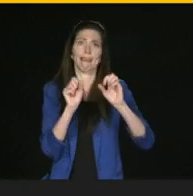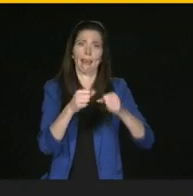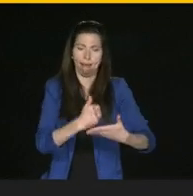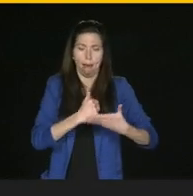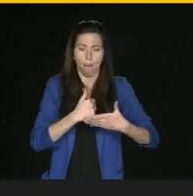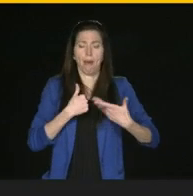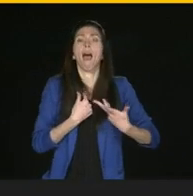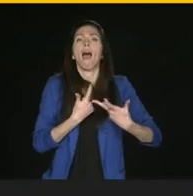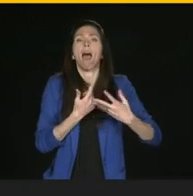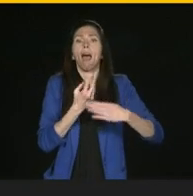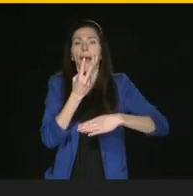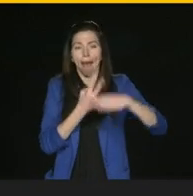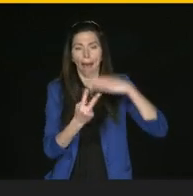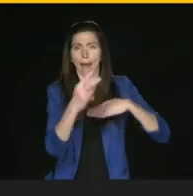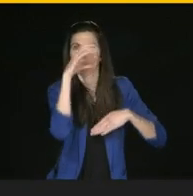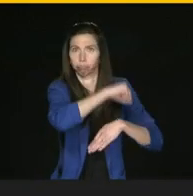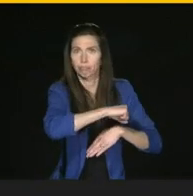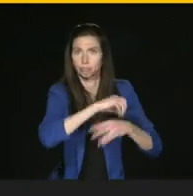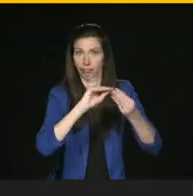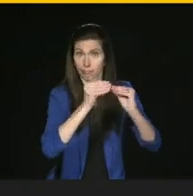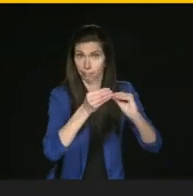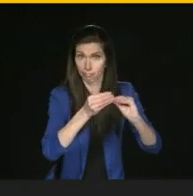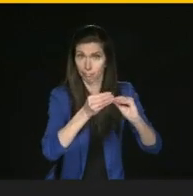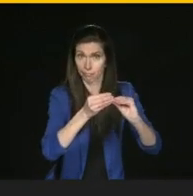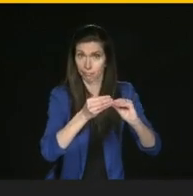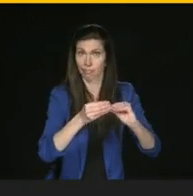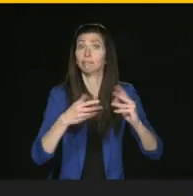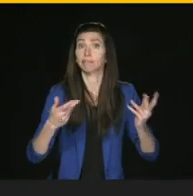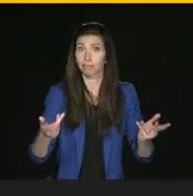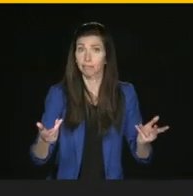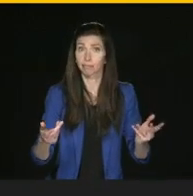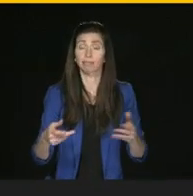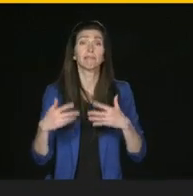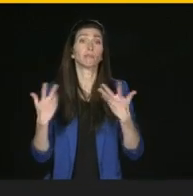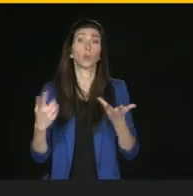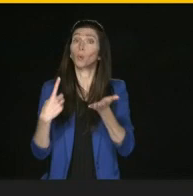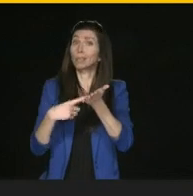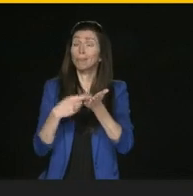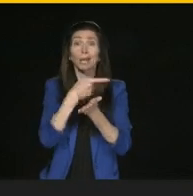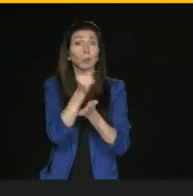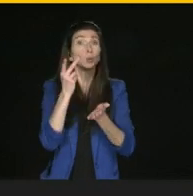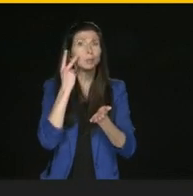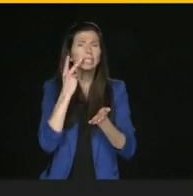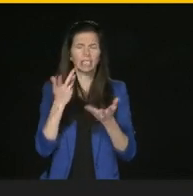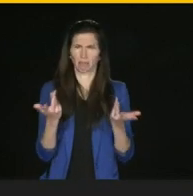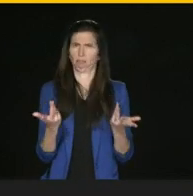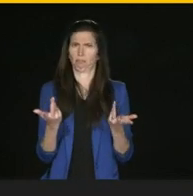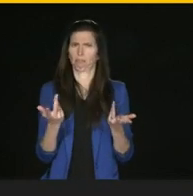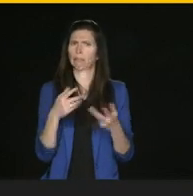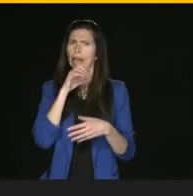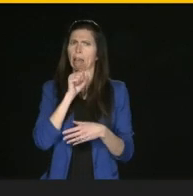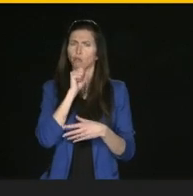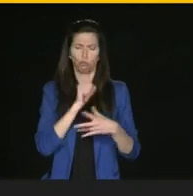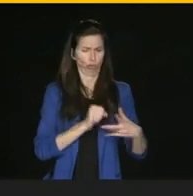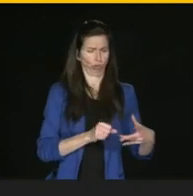SENSITIVITY IN THE RANGE AND INPUT GIVEN TO SOME OF THOSE MEASURES.